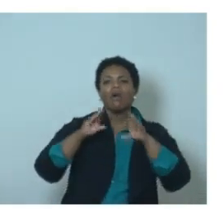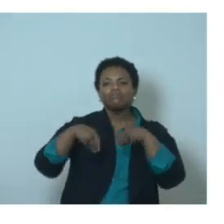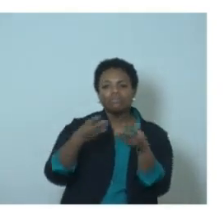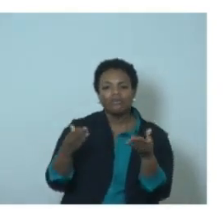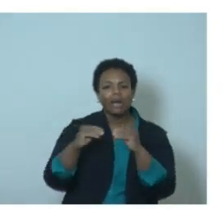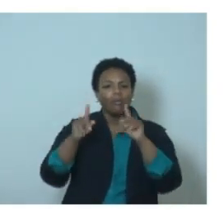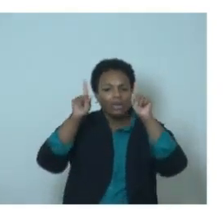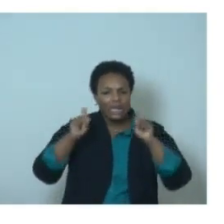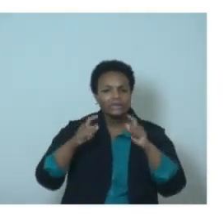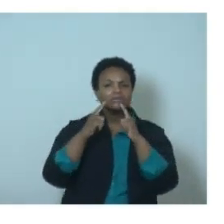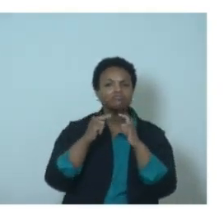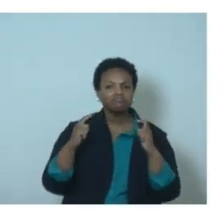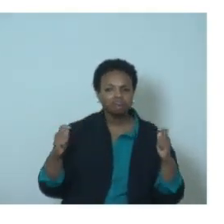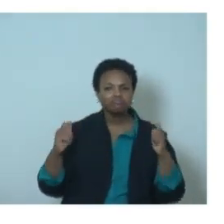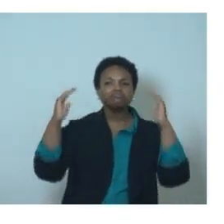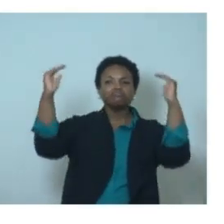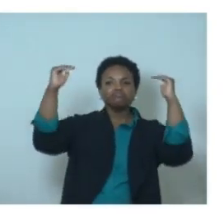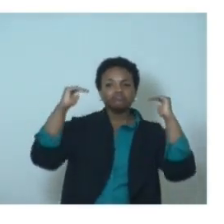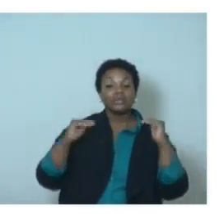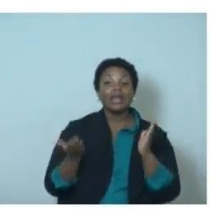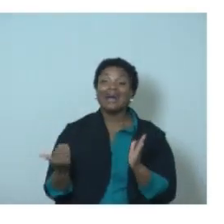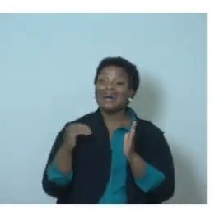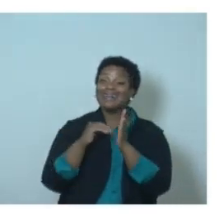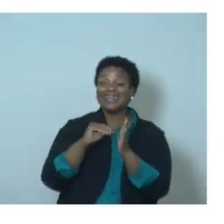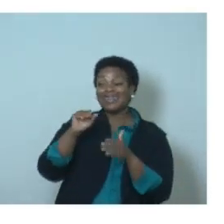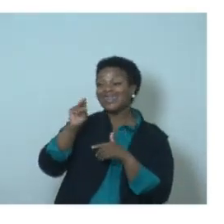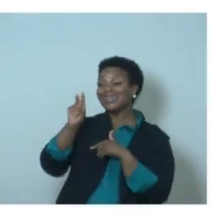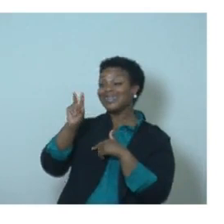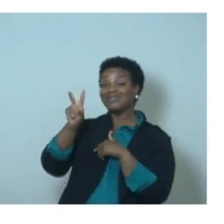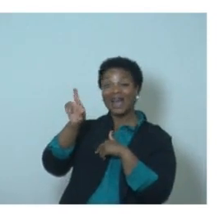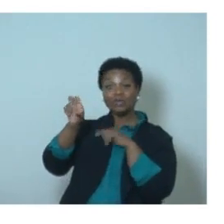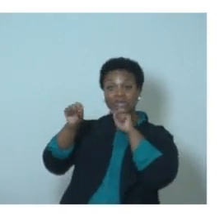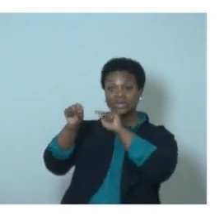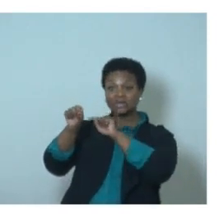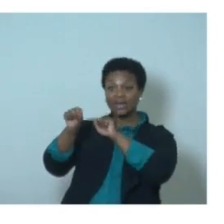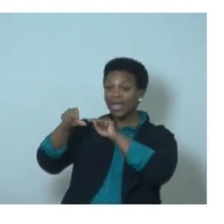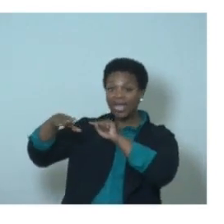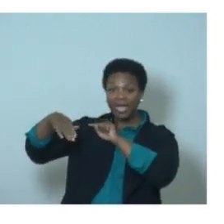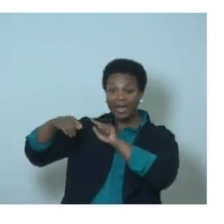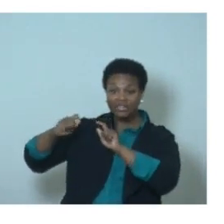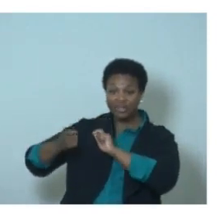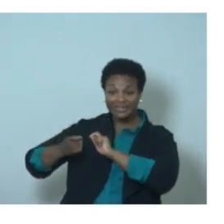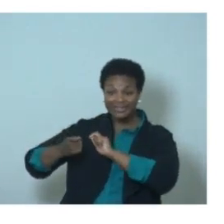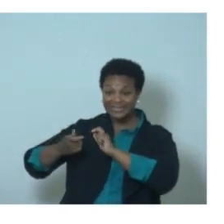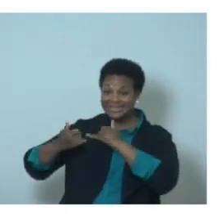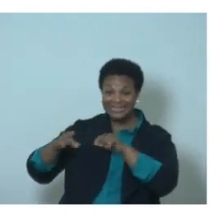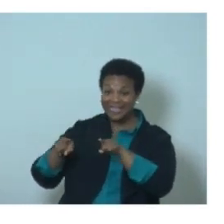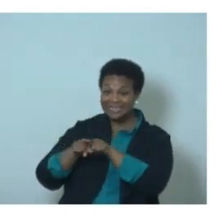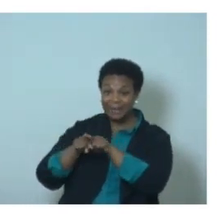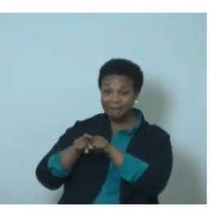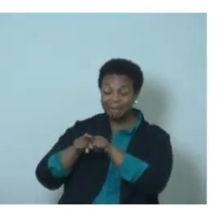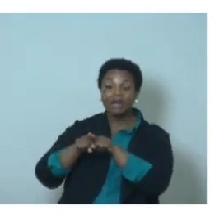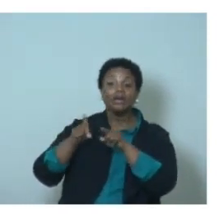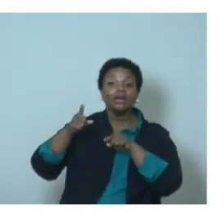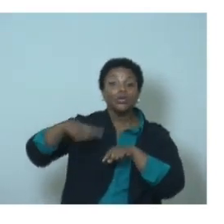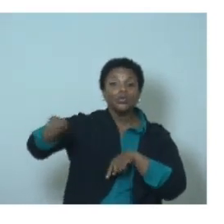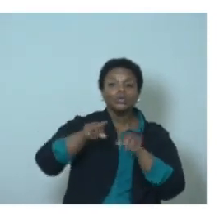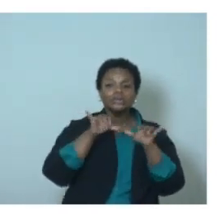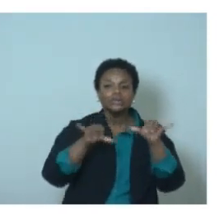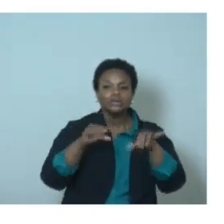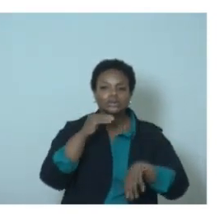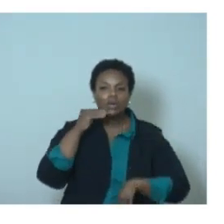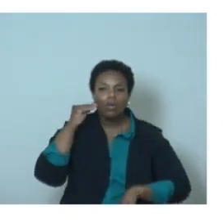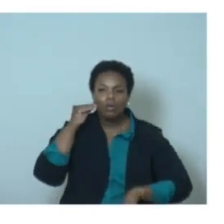AND MYRRH, AND WE THINK WILL HAVE GOOD NUMBERS FOR YOU IN THE NEXT COUPLE WEEKS AND WE’RE DOING WELL WITH THE DELIVERY SYSTEM CAPACITY.